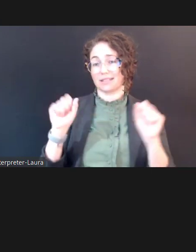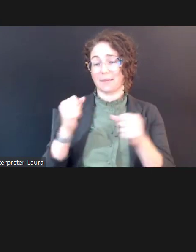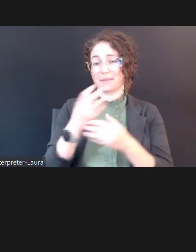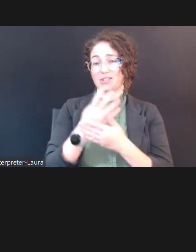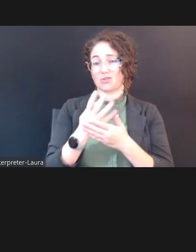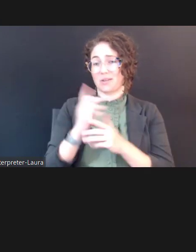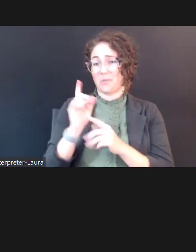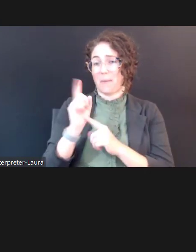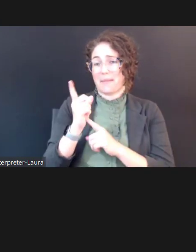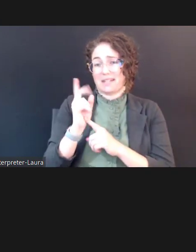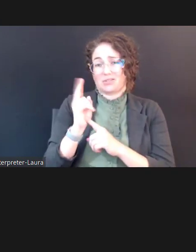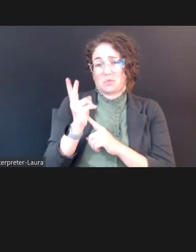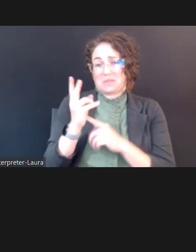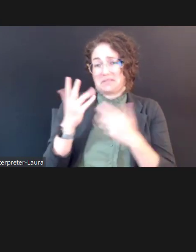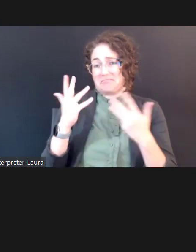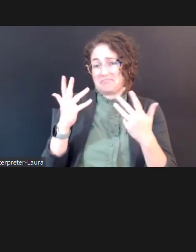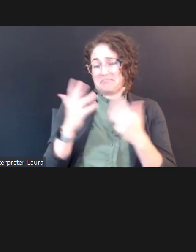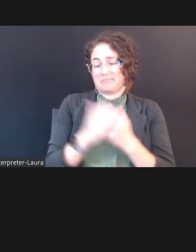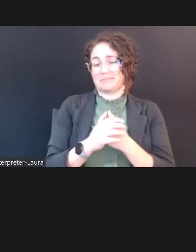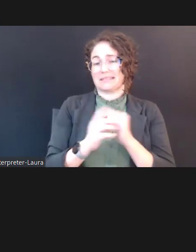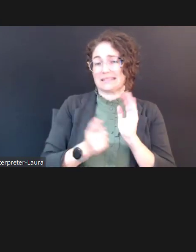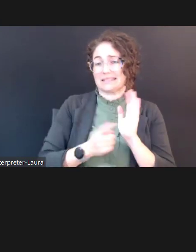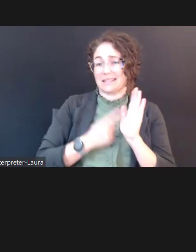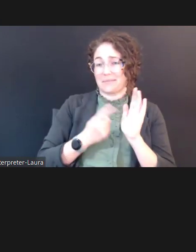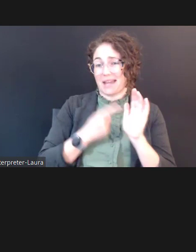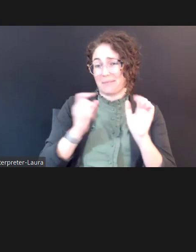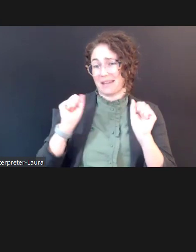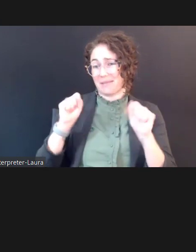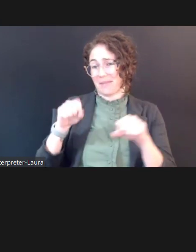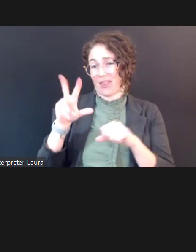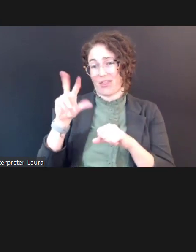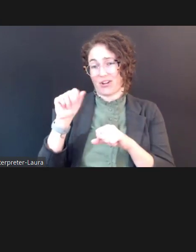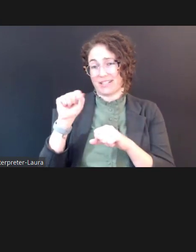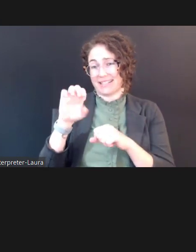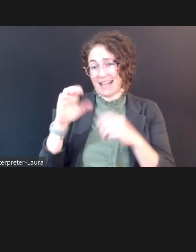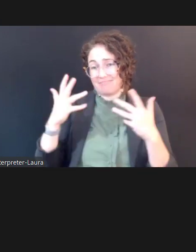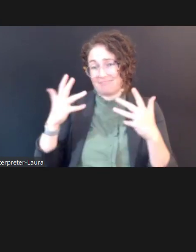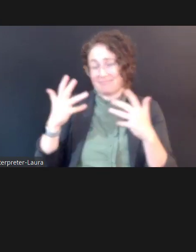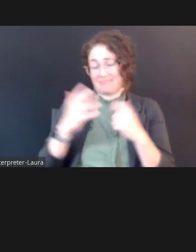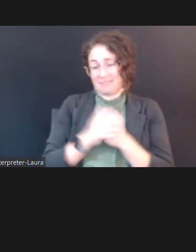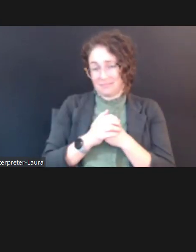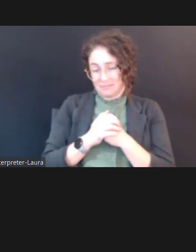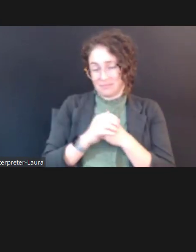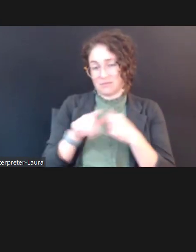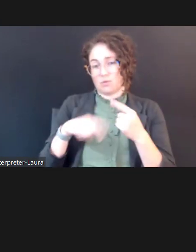as little as 30 seconds once we've learned, and this is important, how to do the screening well.